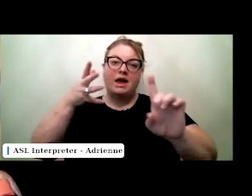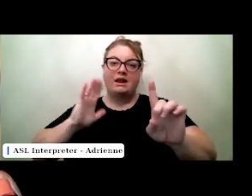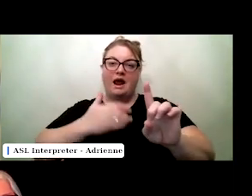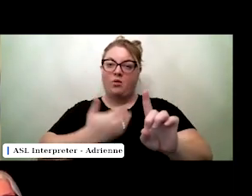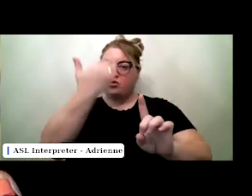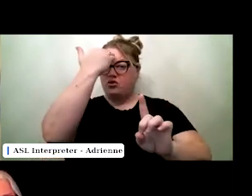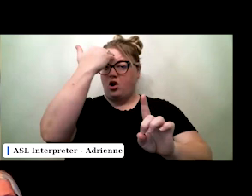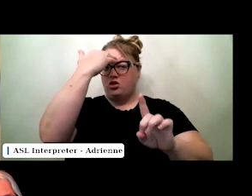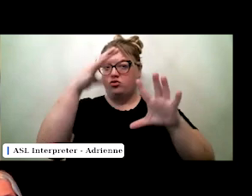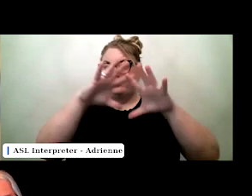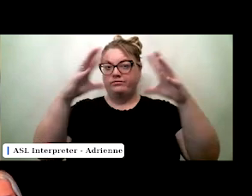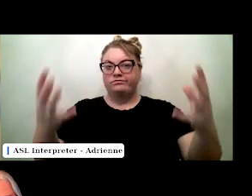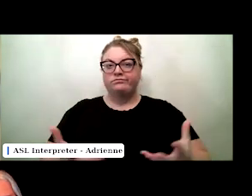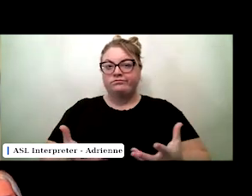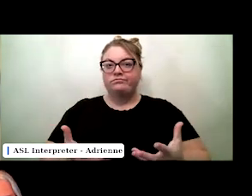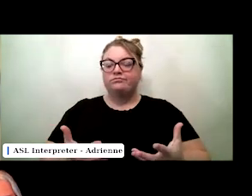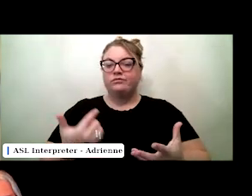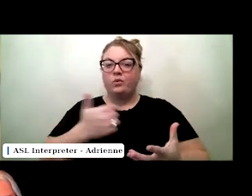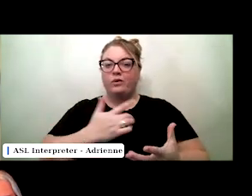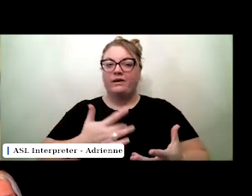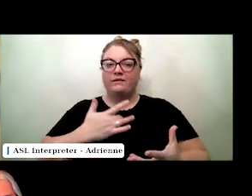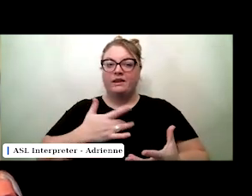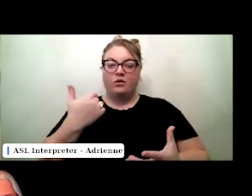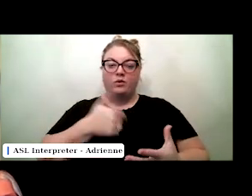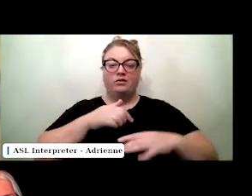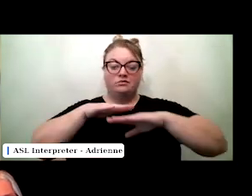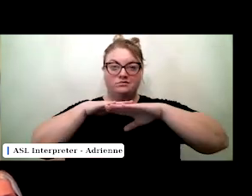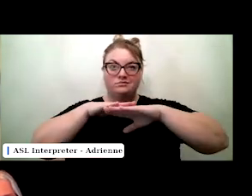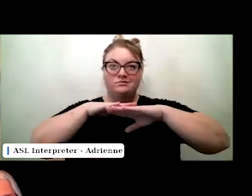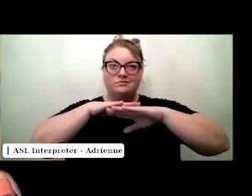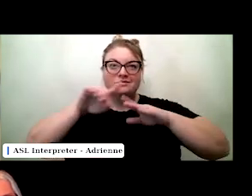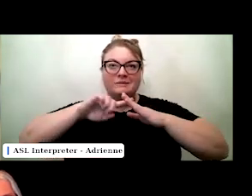we feel like we're at the beginning of this work.